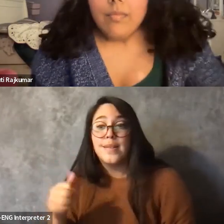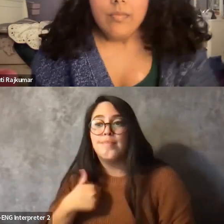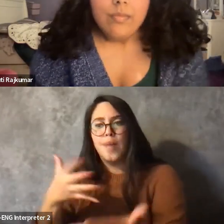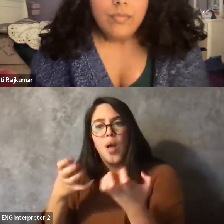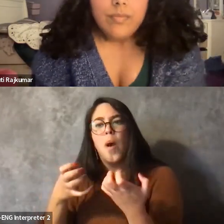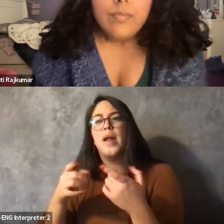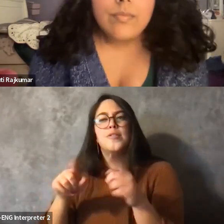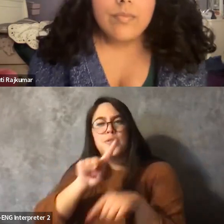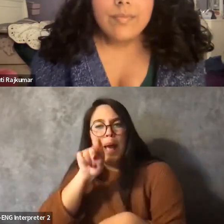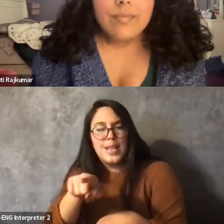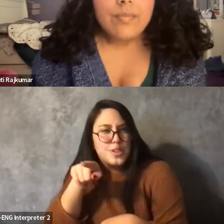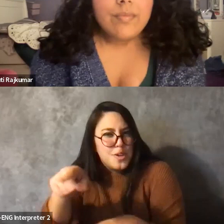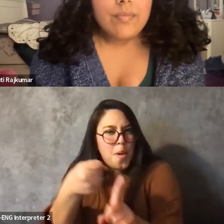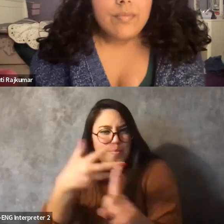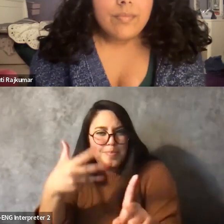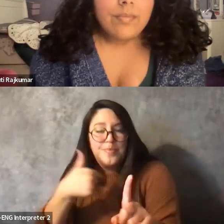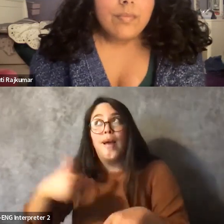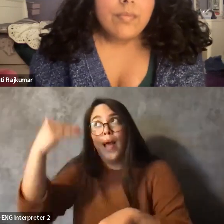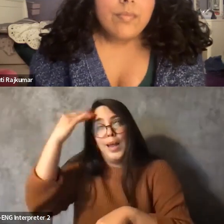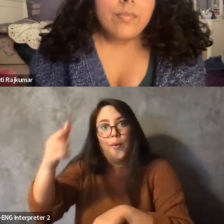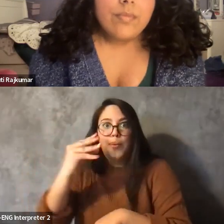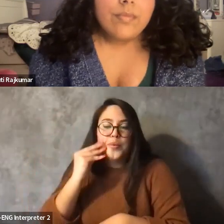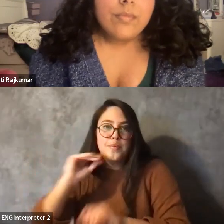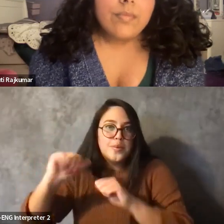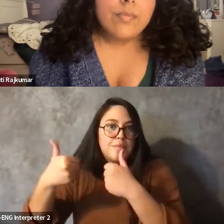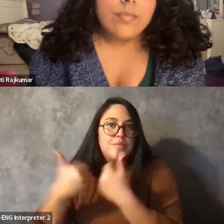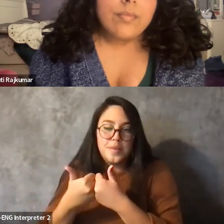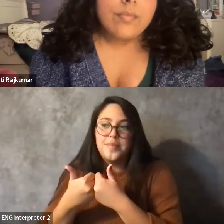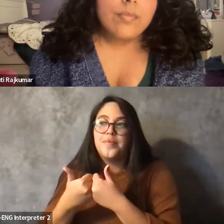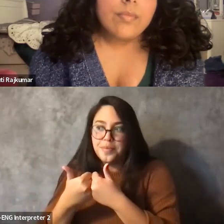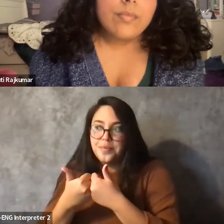I know that there were some challenges you had once you wrote the book,